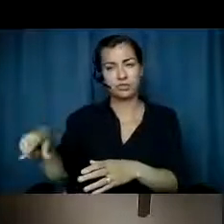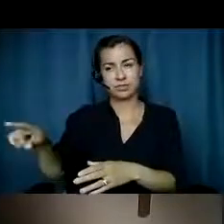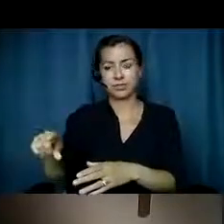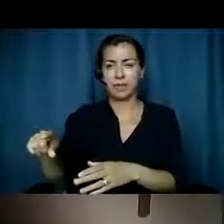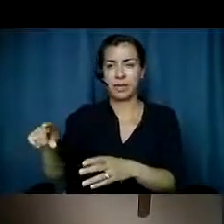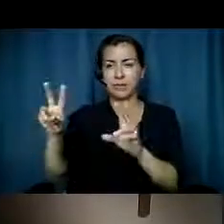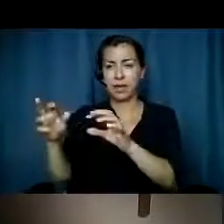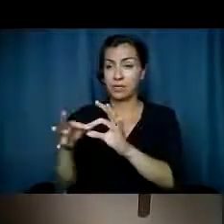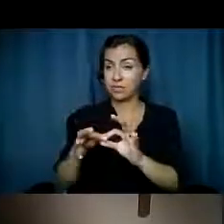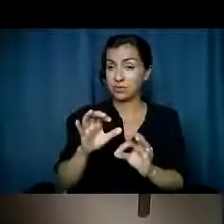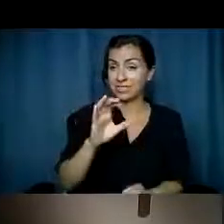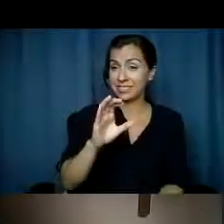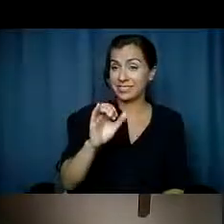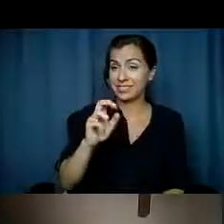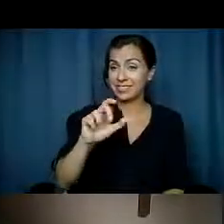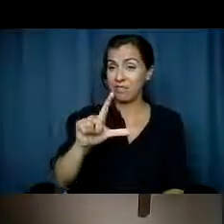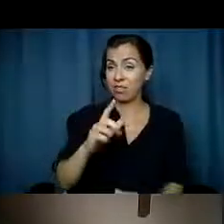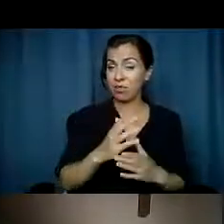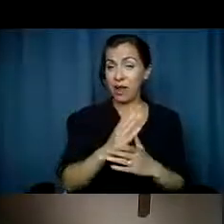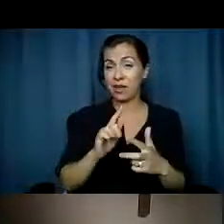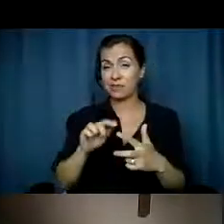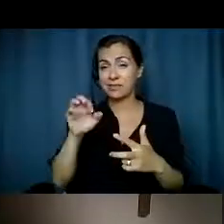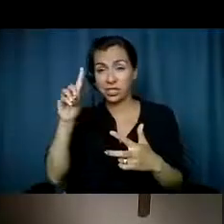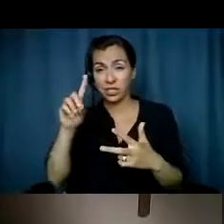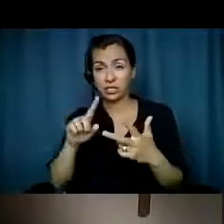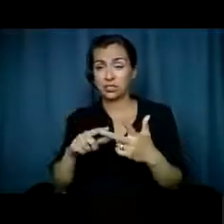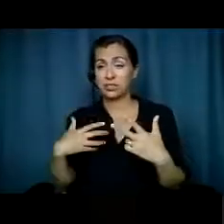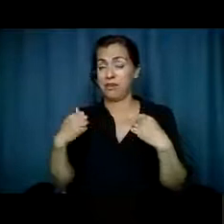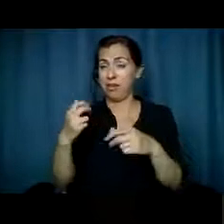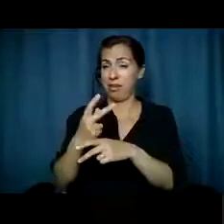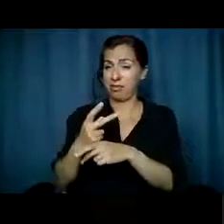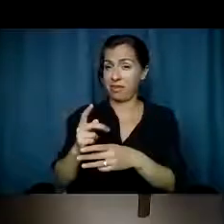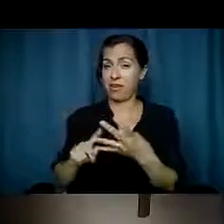so we stood out, we were statistically significantly above